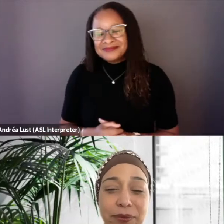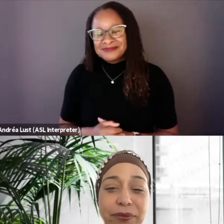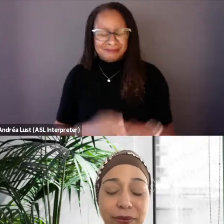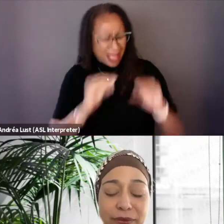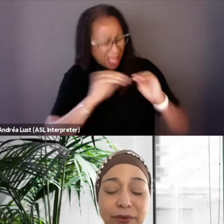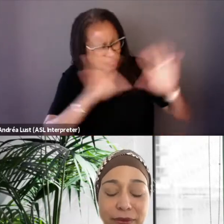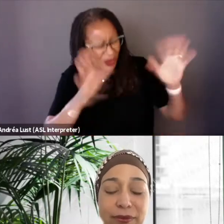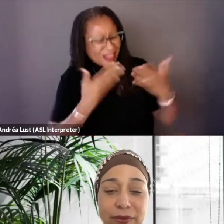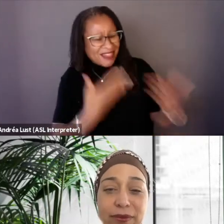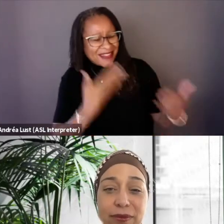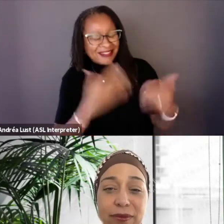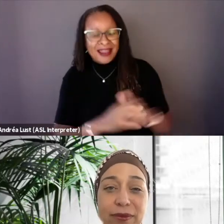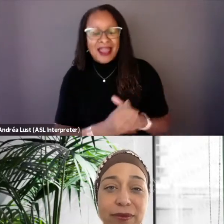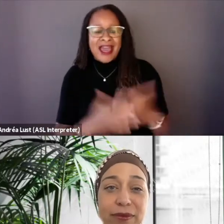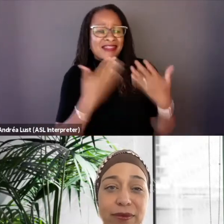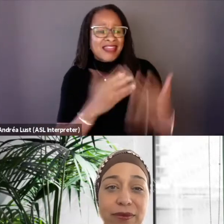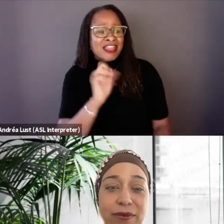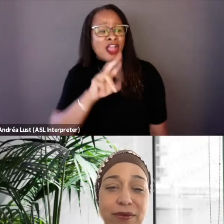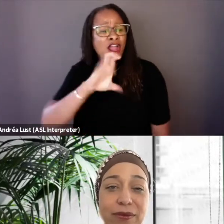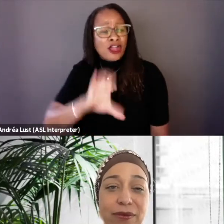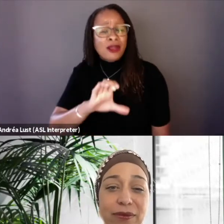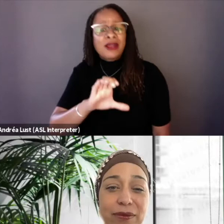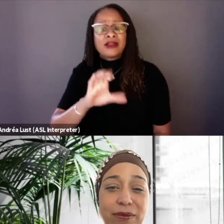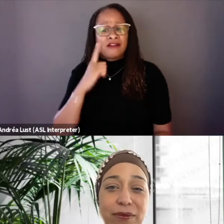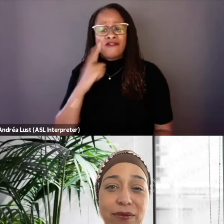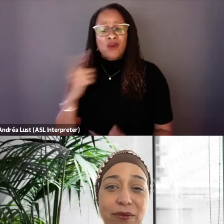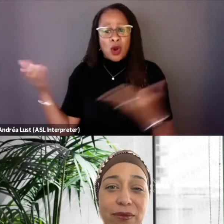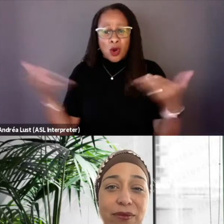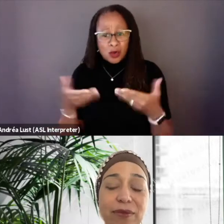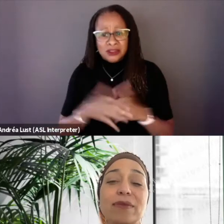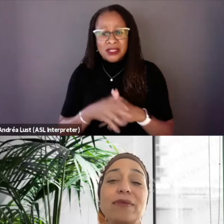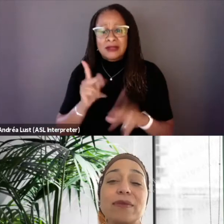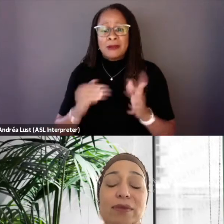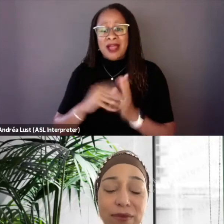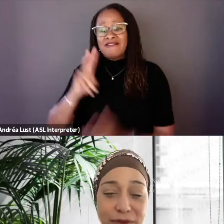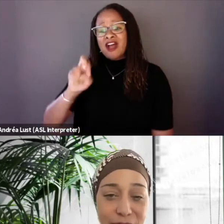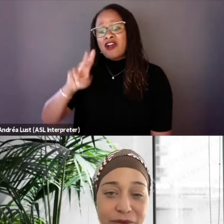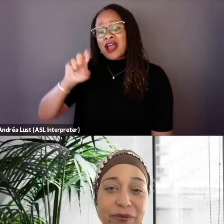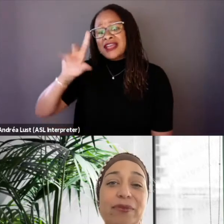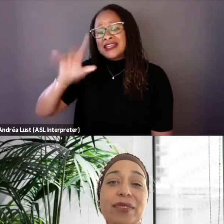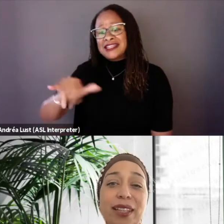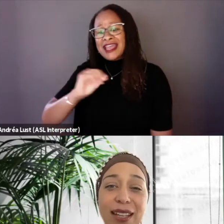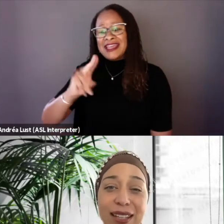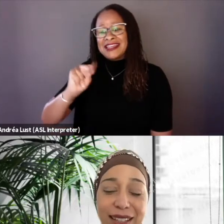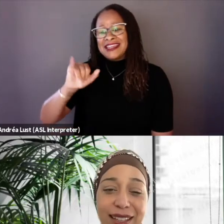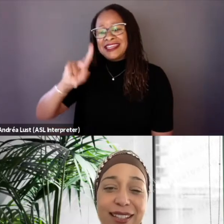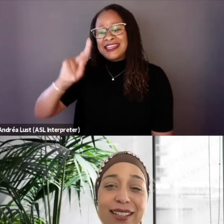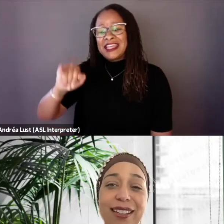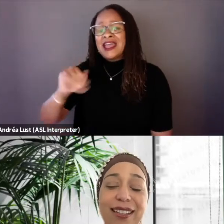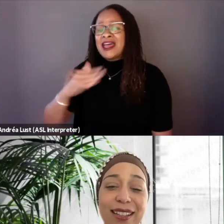And I also want to thank you, Eric, for hosting this and the people of Variety. And Niki, thanks so much for your group too, I really appreciate that.